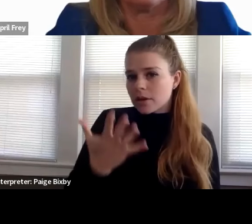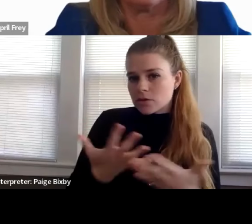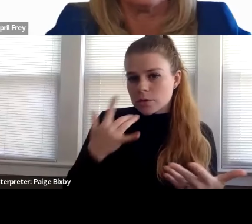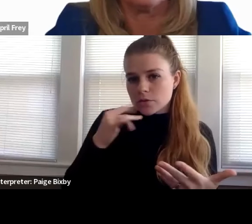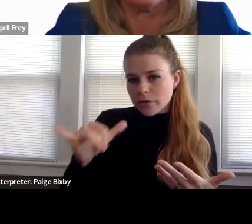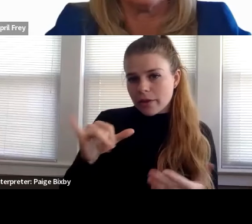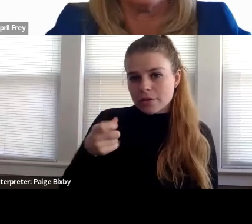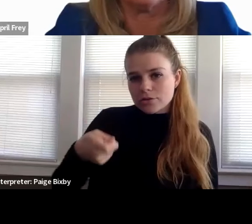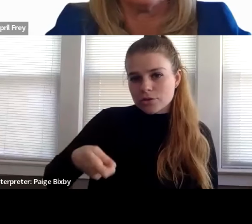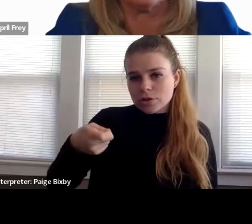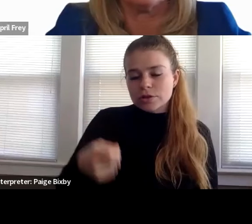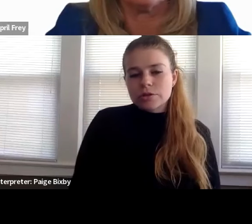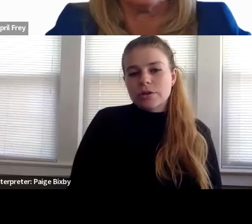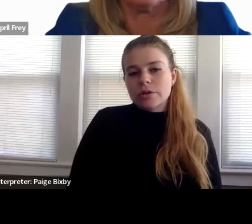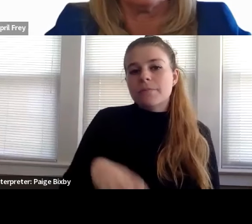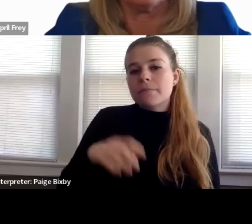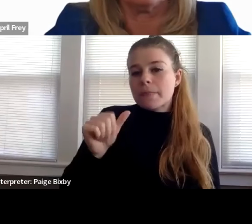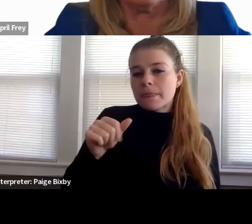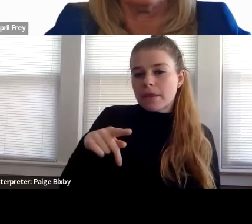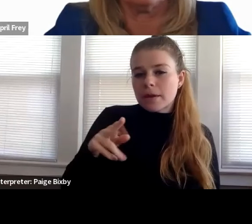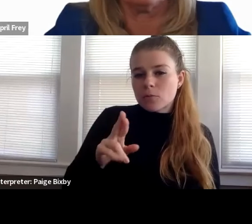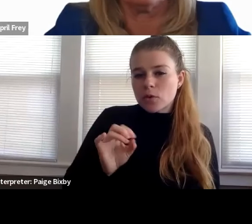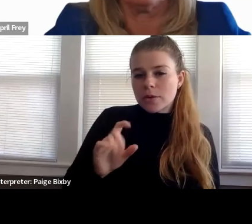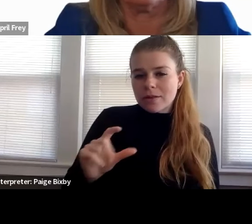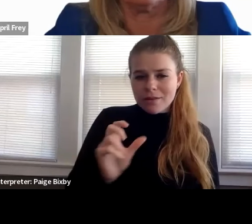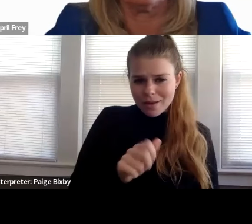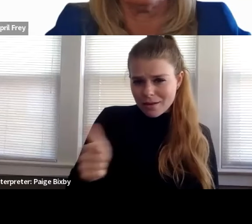And April, were there any collaborations or partnerships